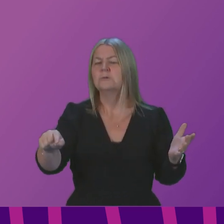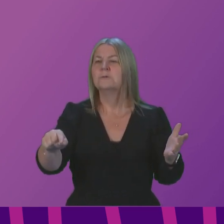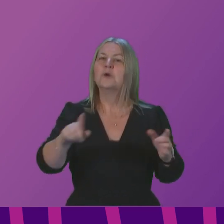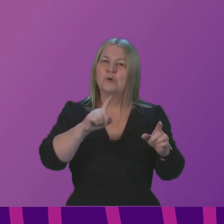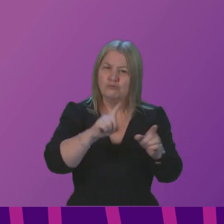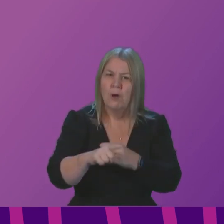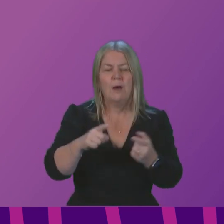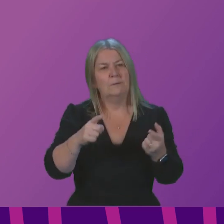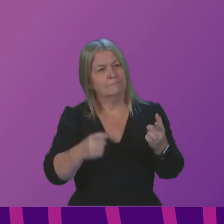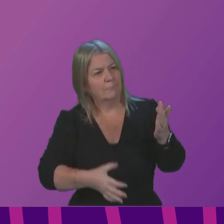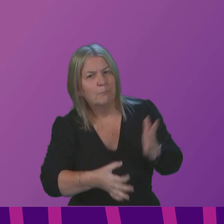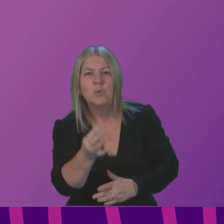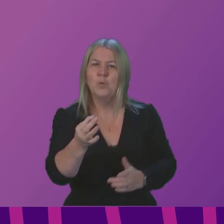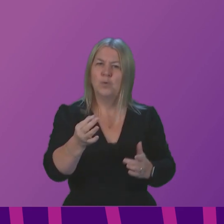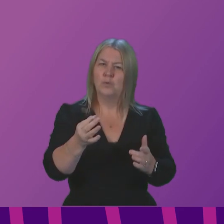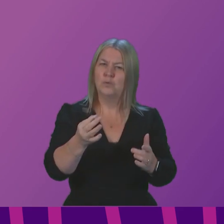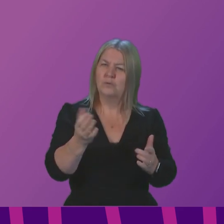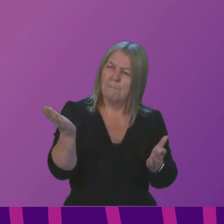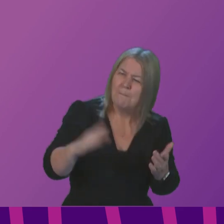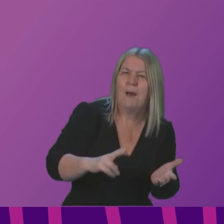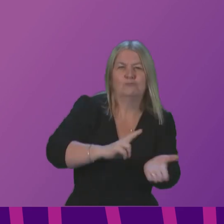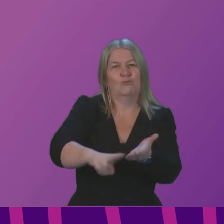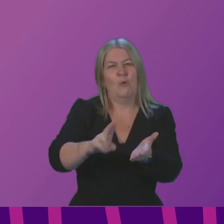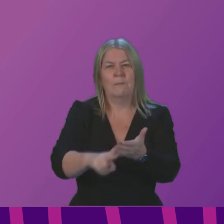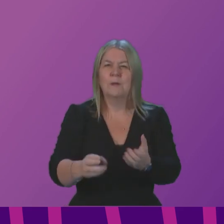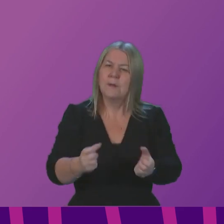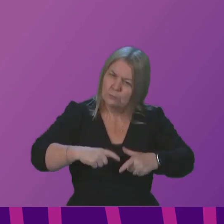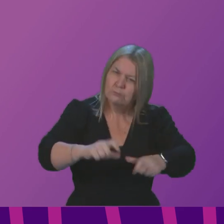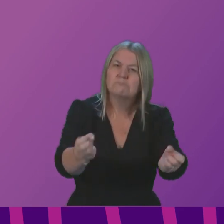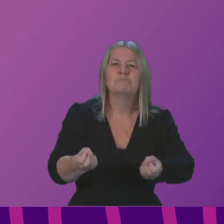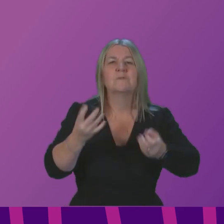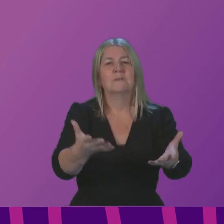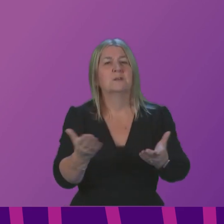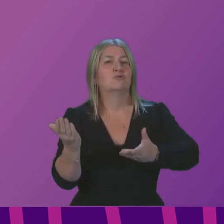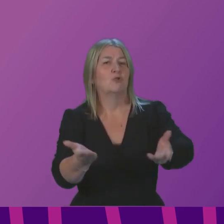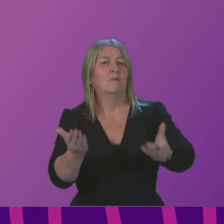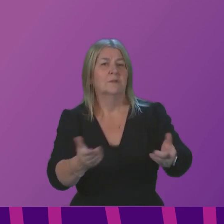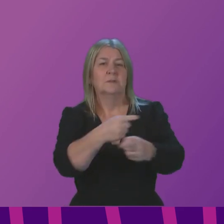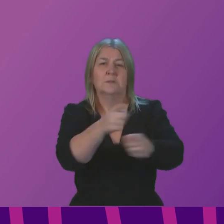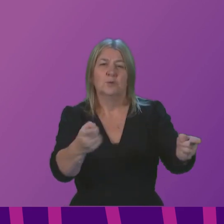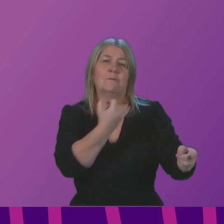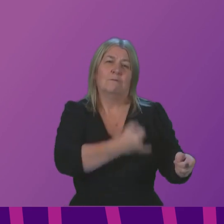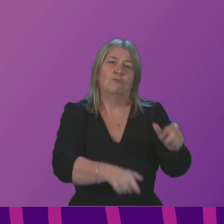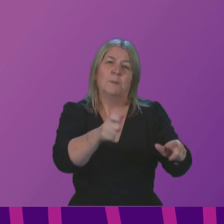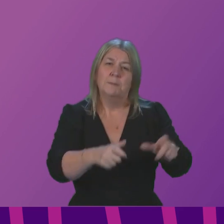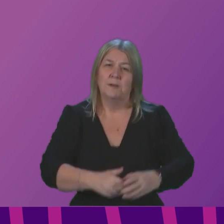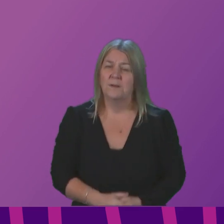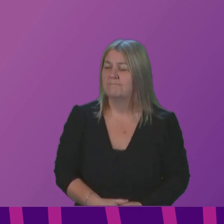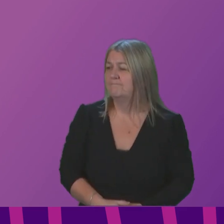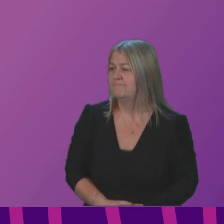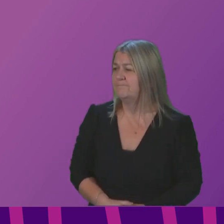to provide the essential services that they offer to so many people across the country.